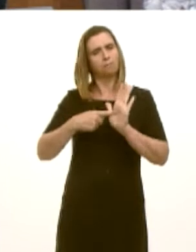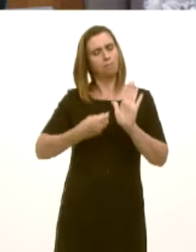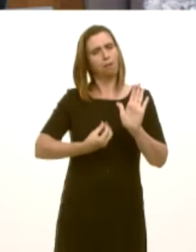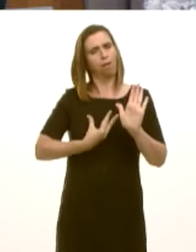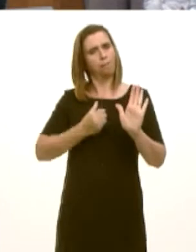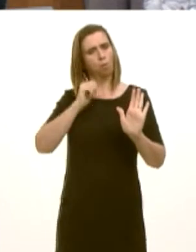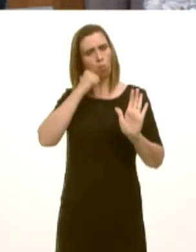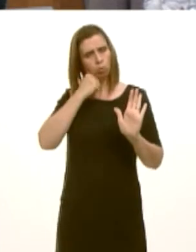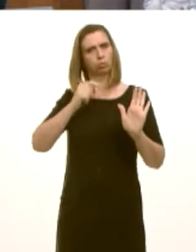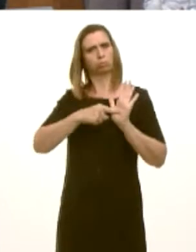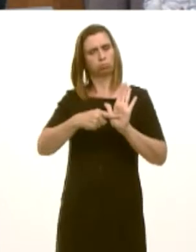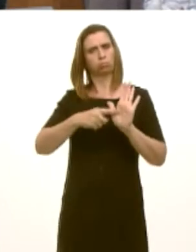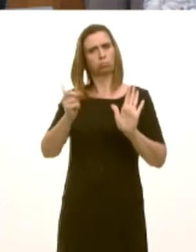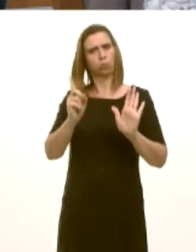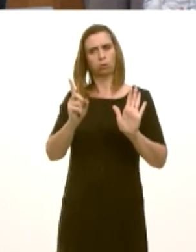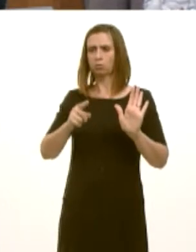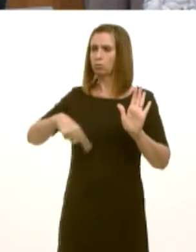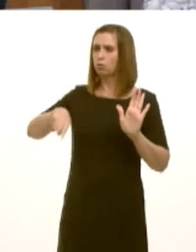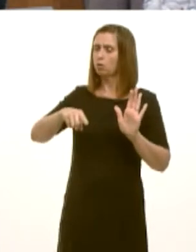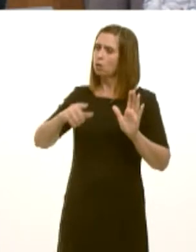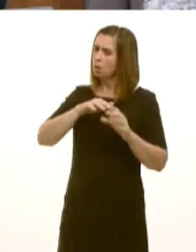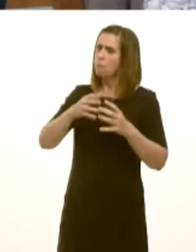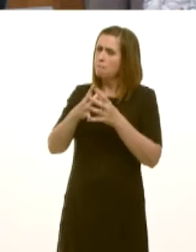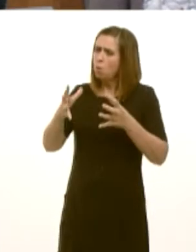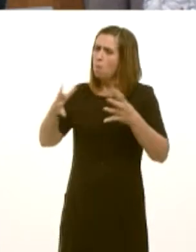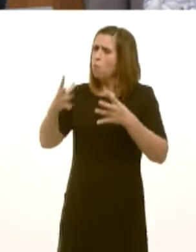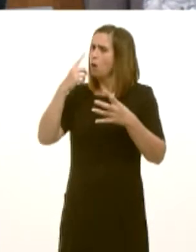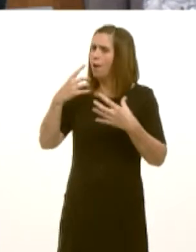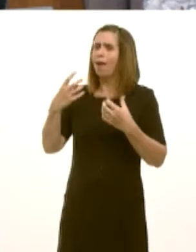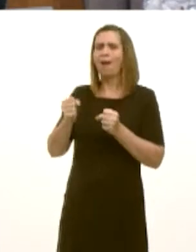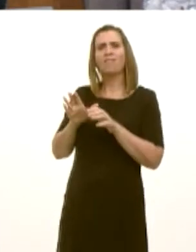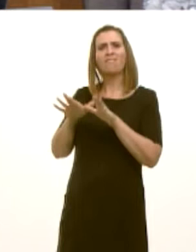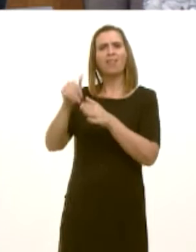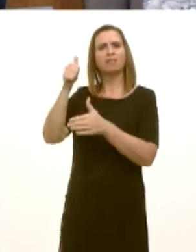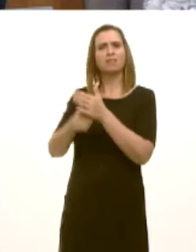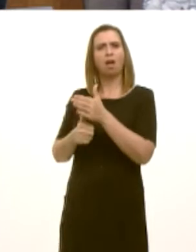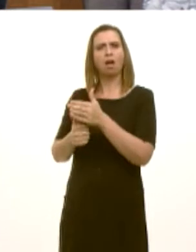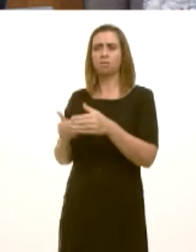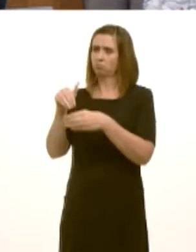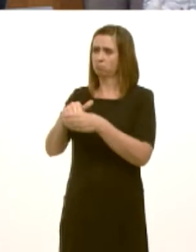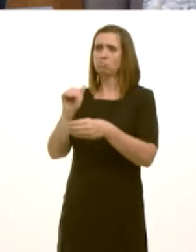of families with access to Flying Start, and we have done just that and many, many families are accessing that support.